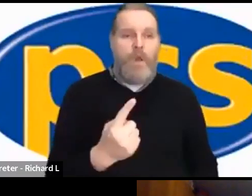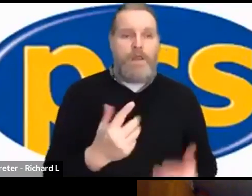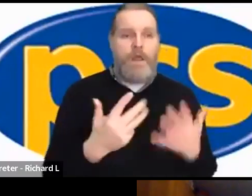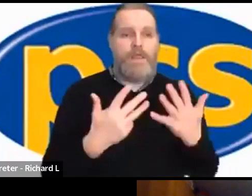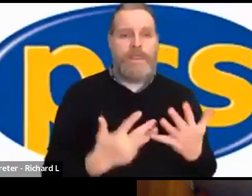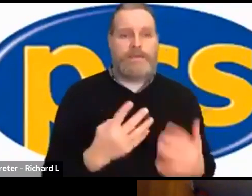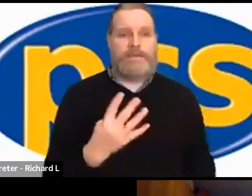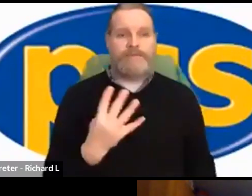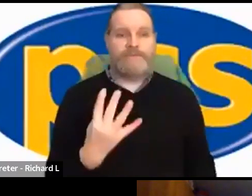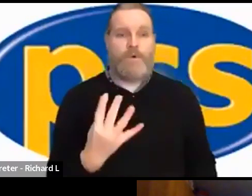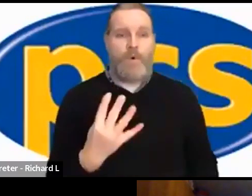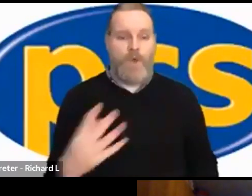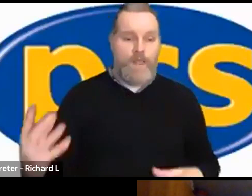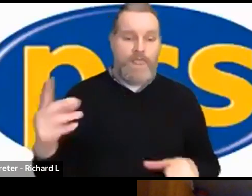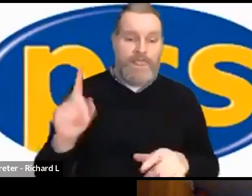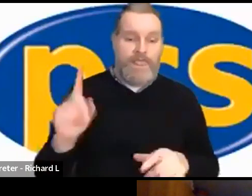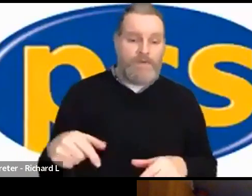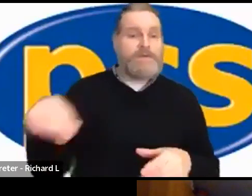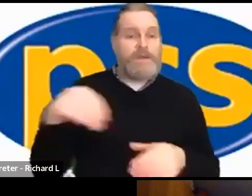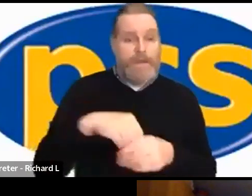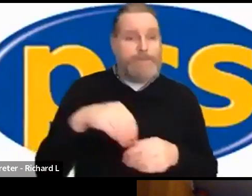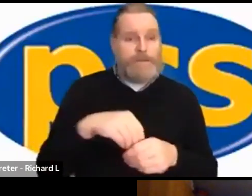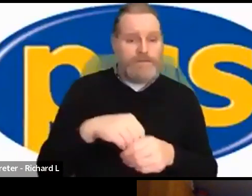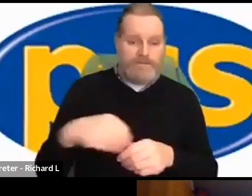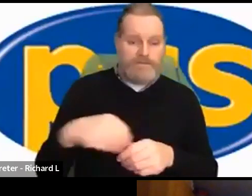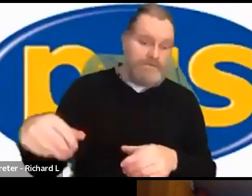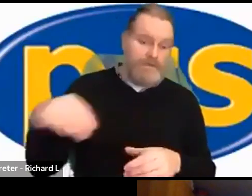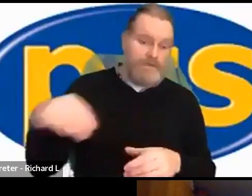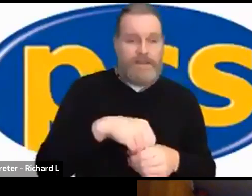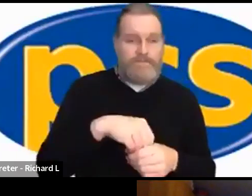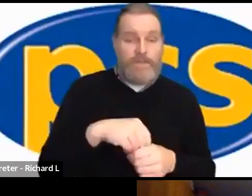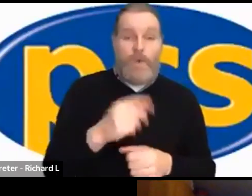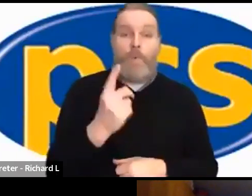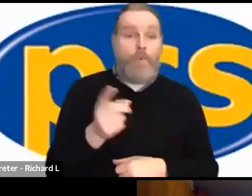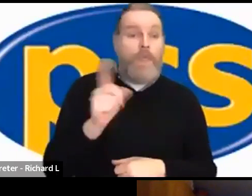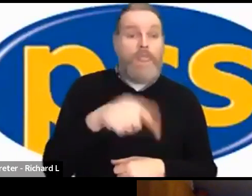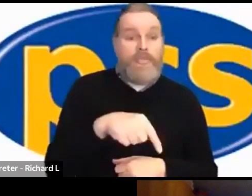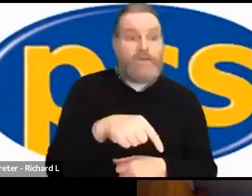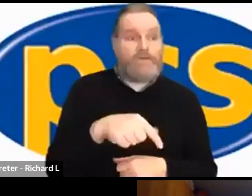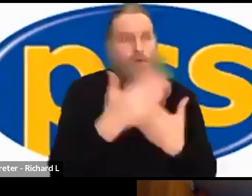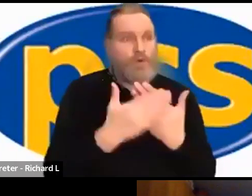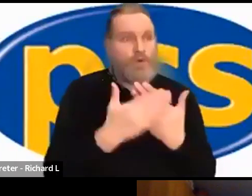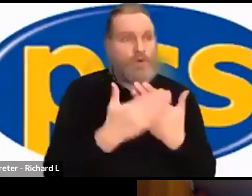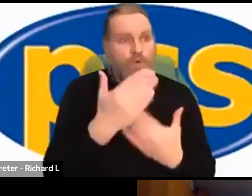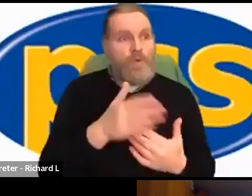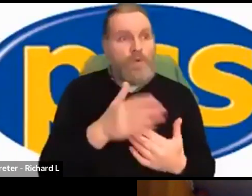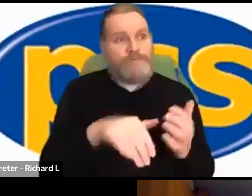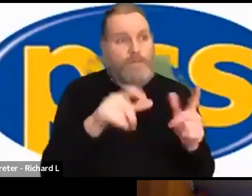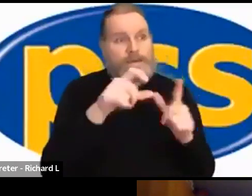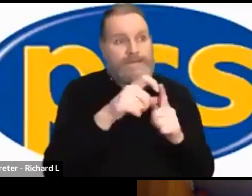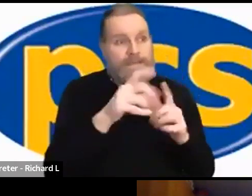are now nearly 194,000 members more young people join people join in the Union than ever before. A 1,000 people joining in 1,000 people joining in Dwp.